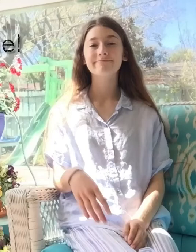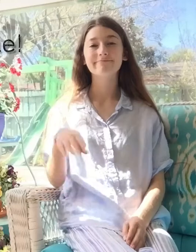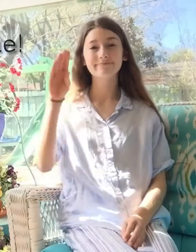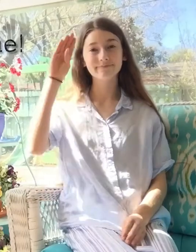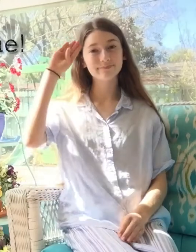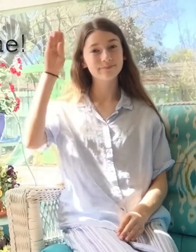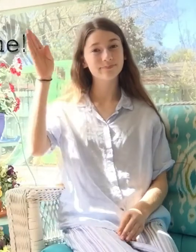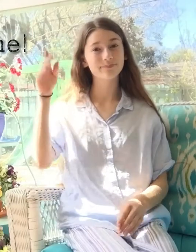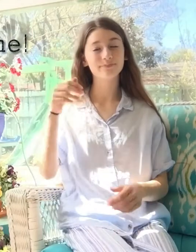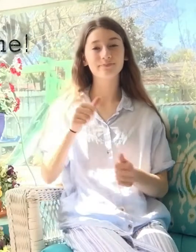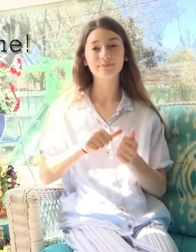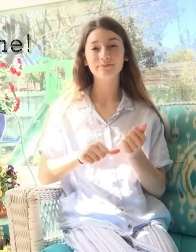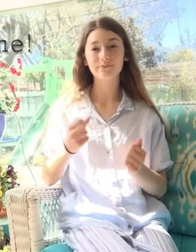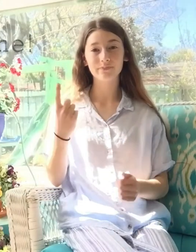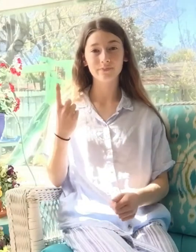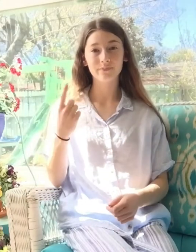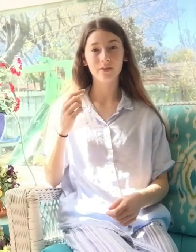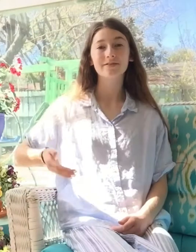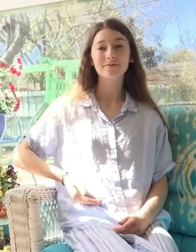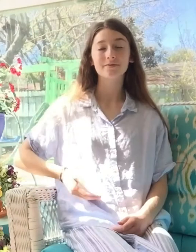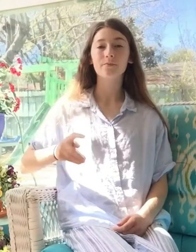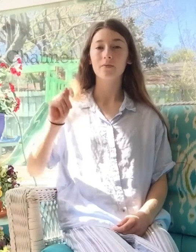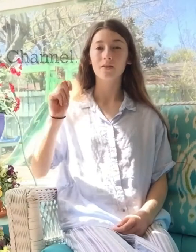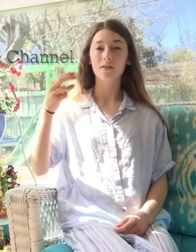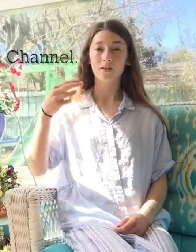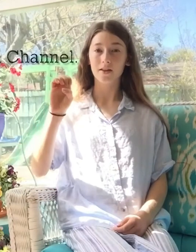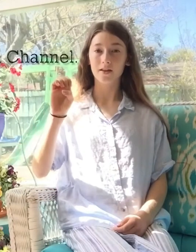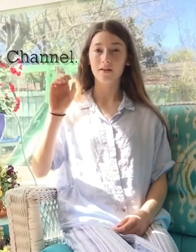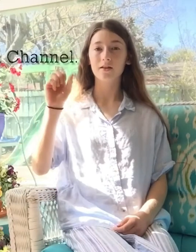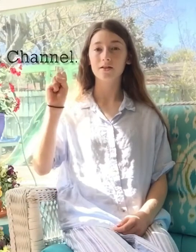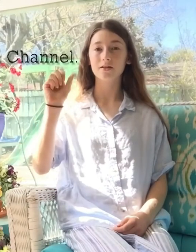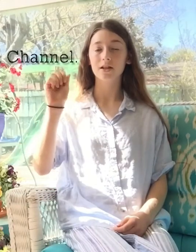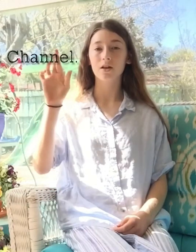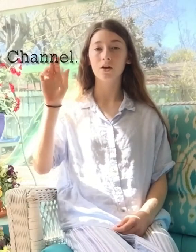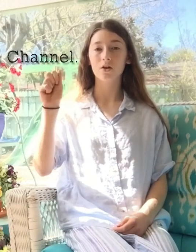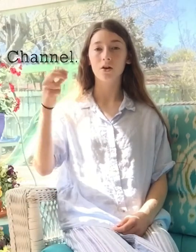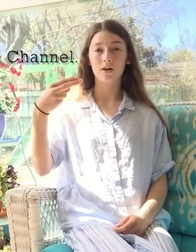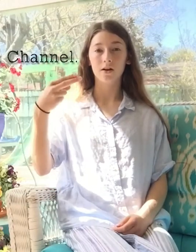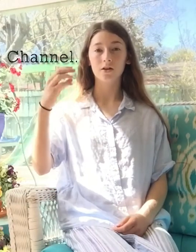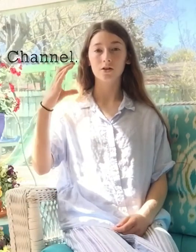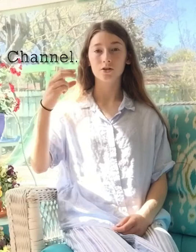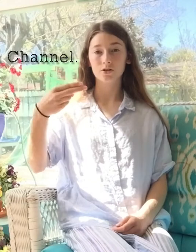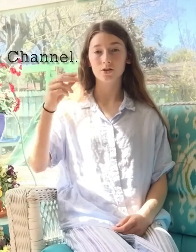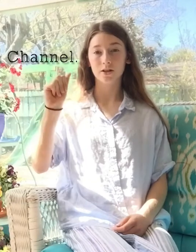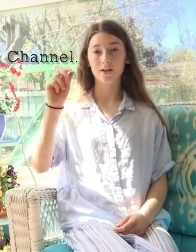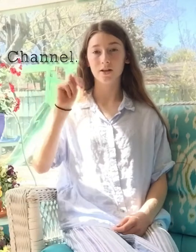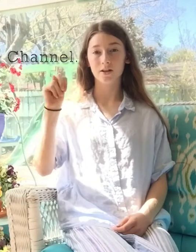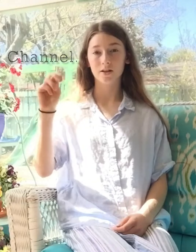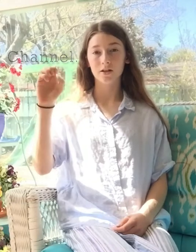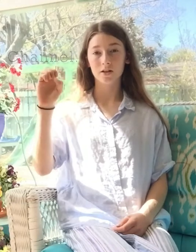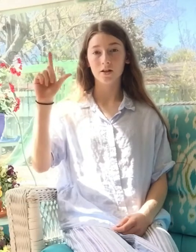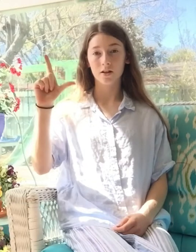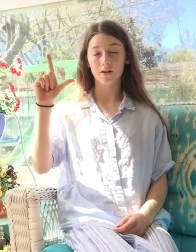Hello everyone! Welcome back to The Sarah Channel.